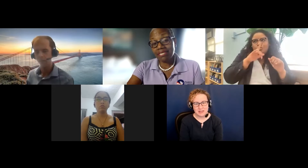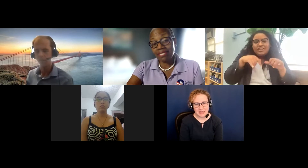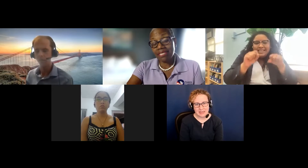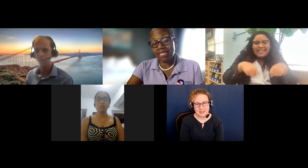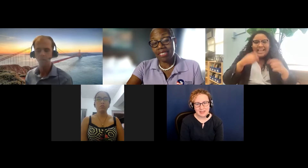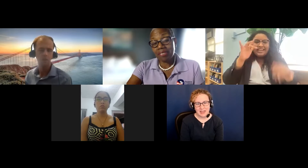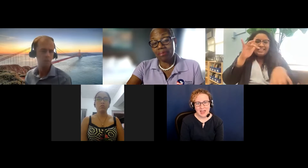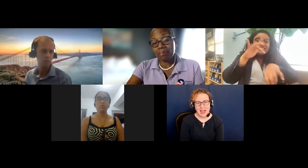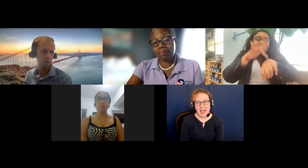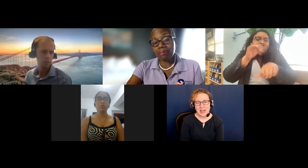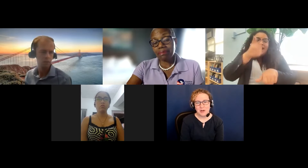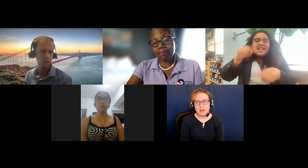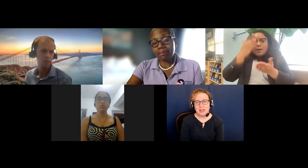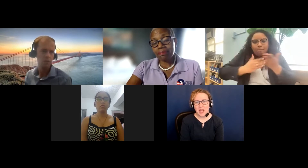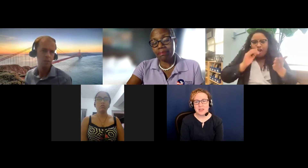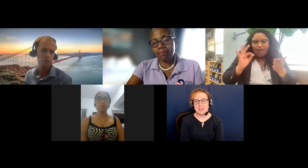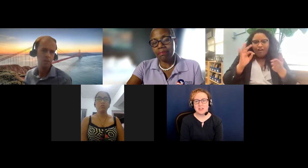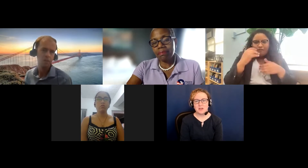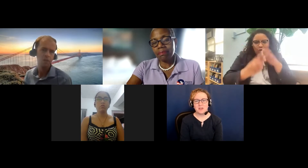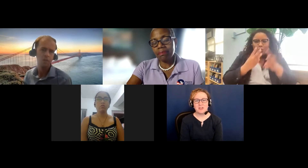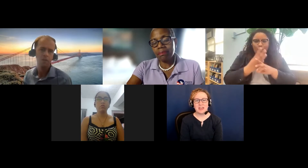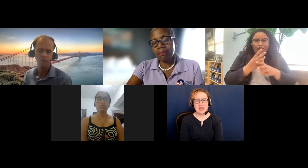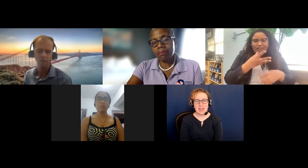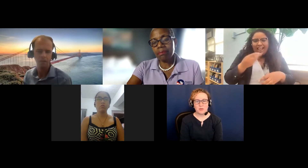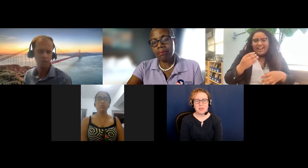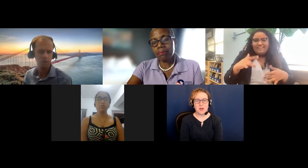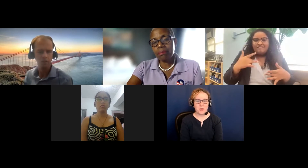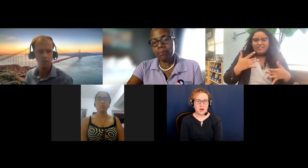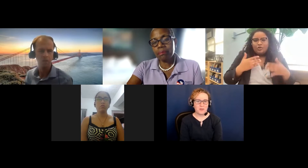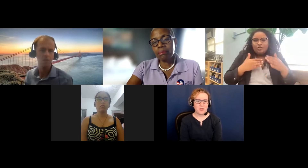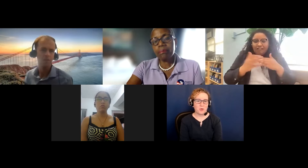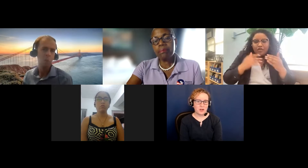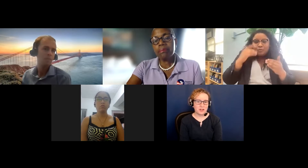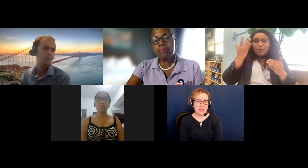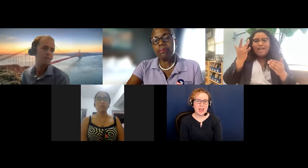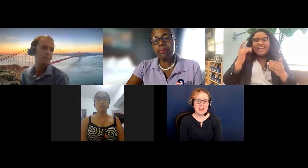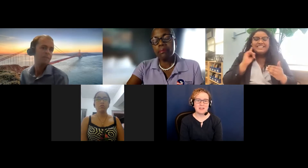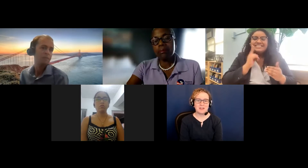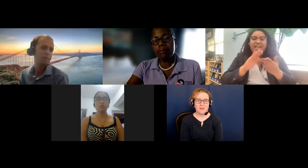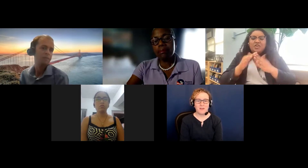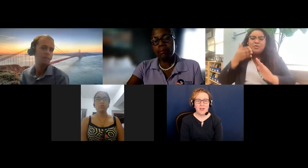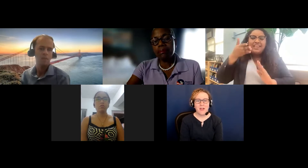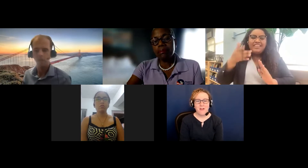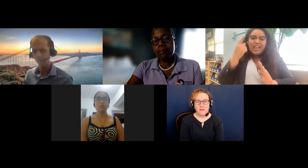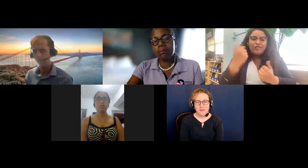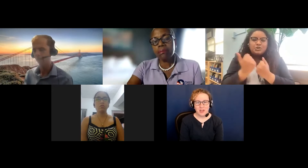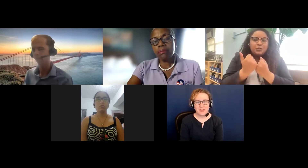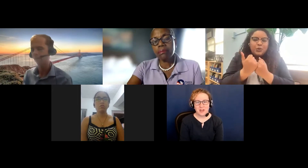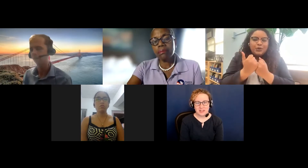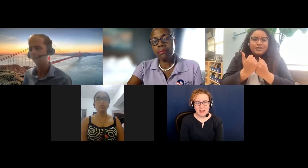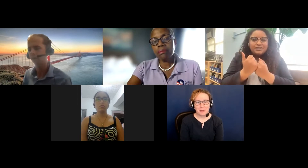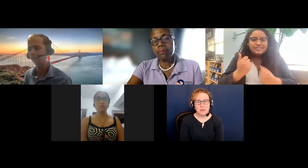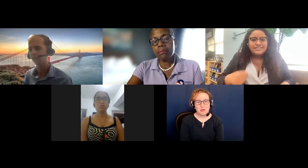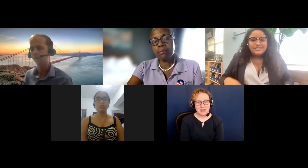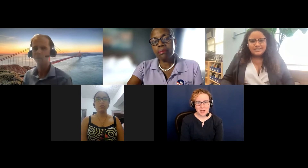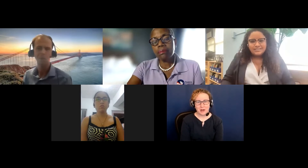nice. It really helped me to engage with a part of the world and feel there is a Deaf community there